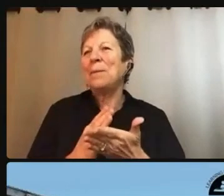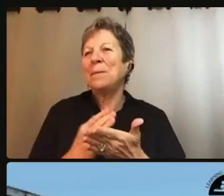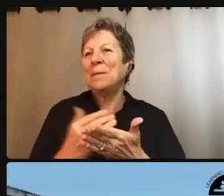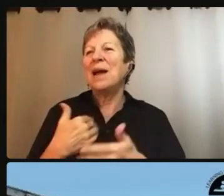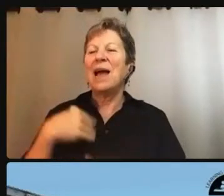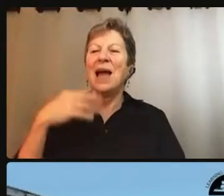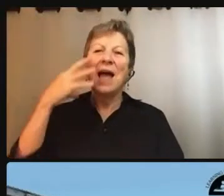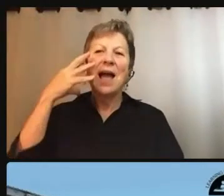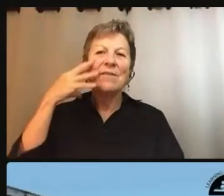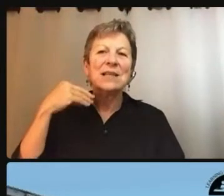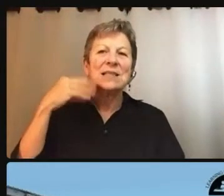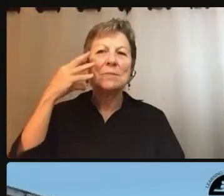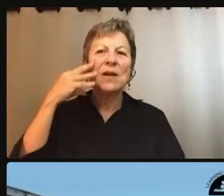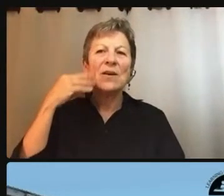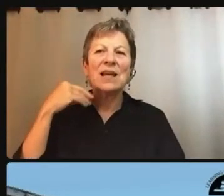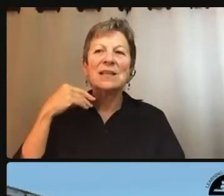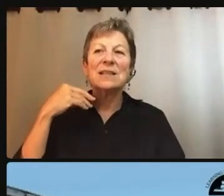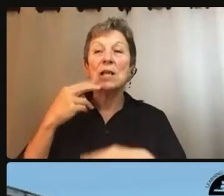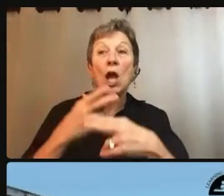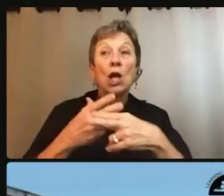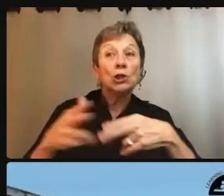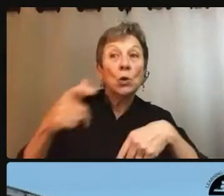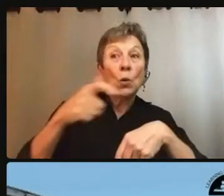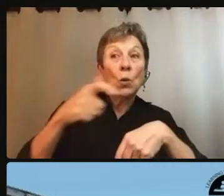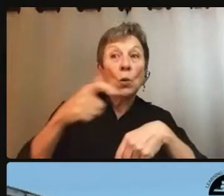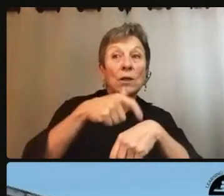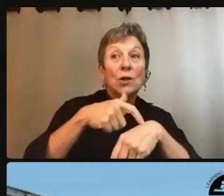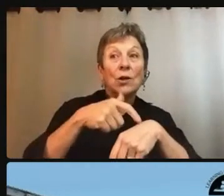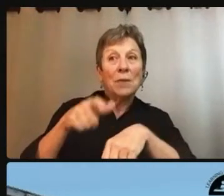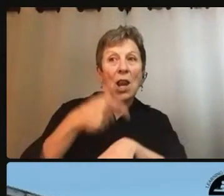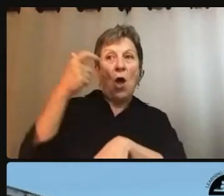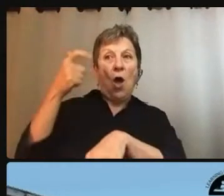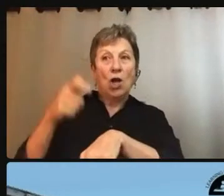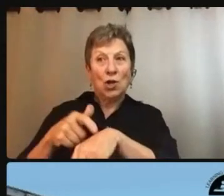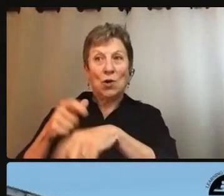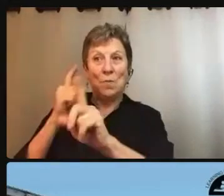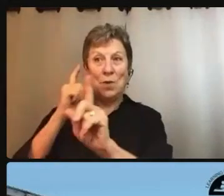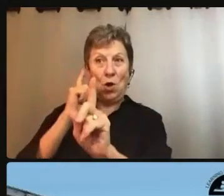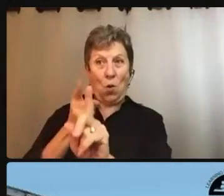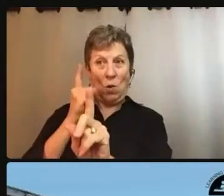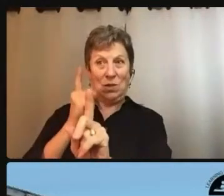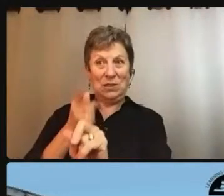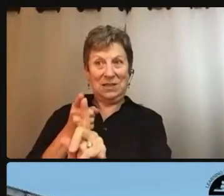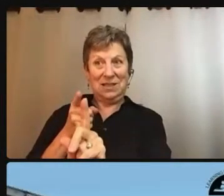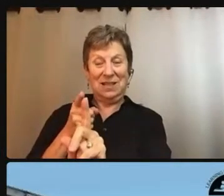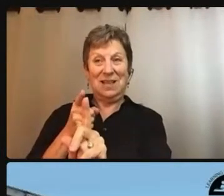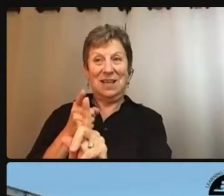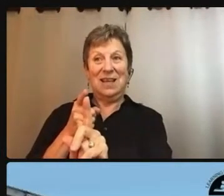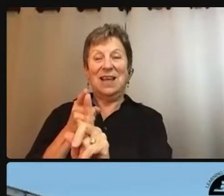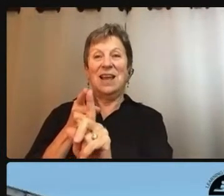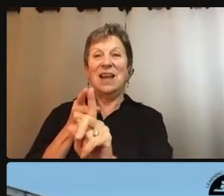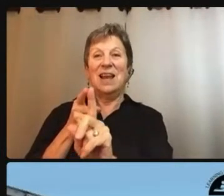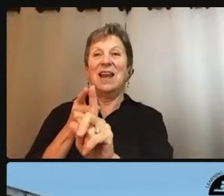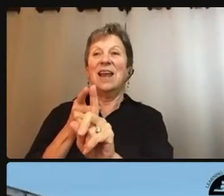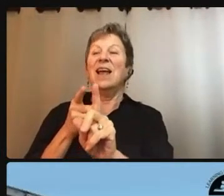TOGETHER WHAT I'VE KIND OF